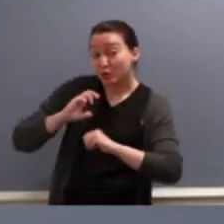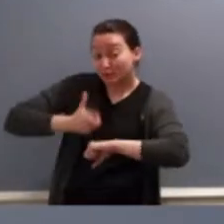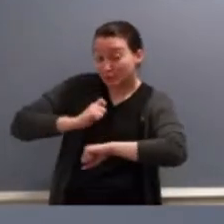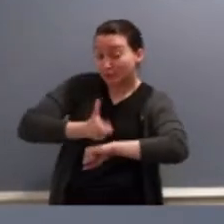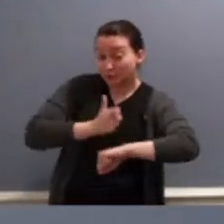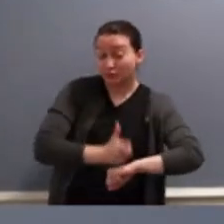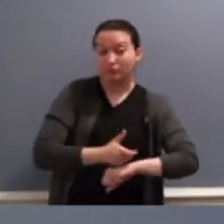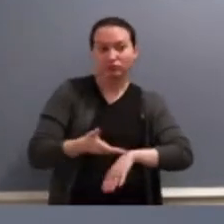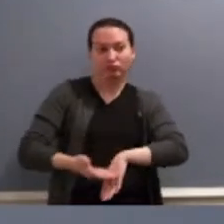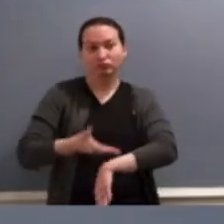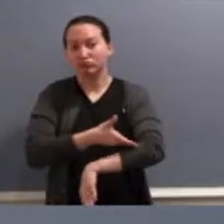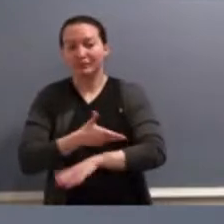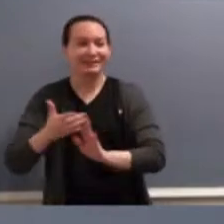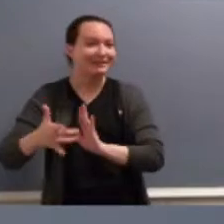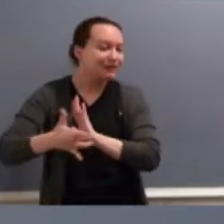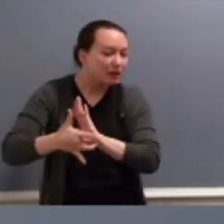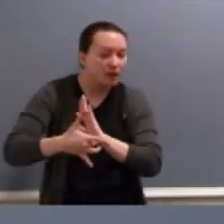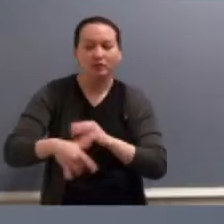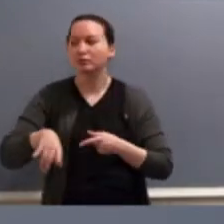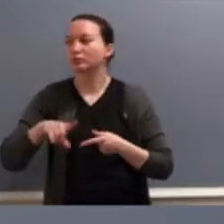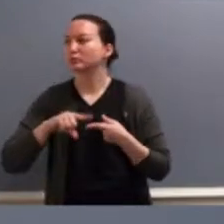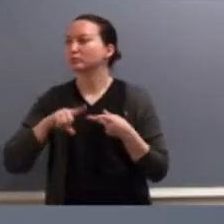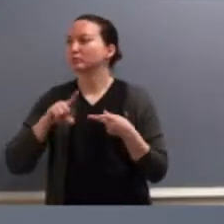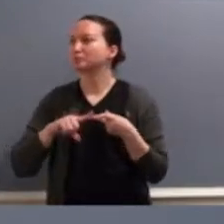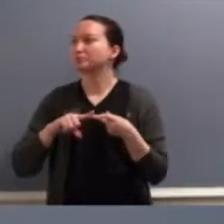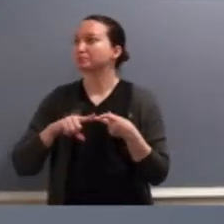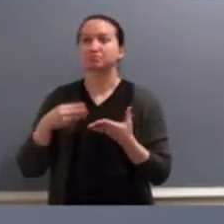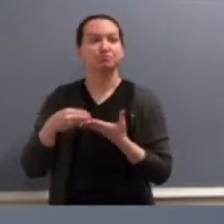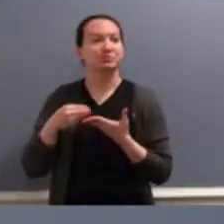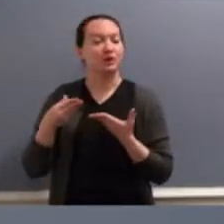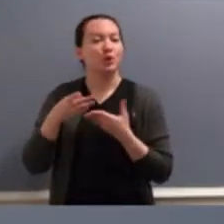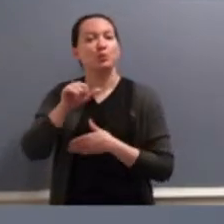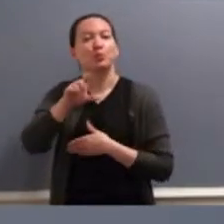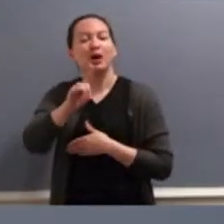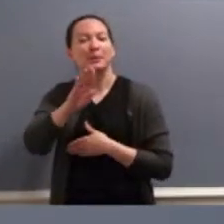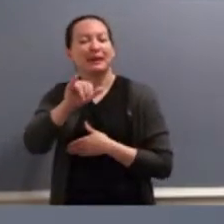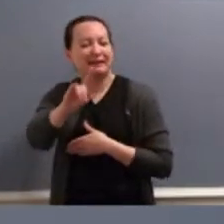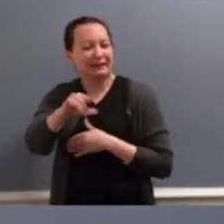to increase our technology we've got money for broadband that we're going to be using